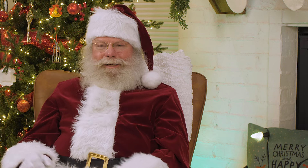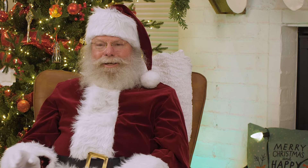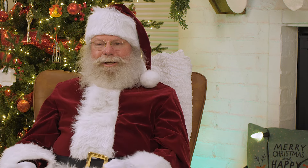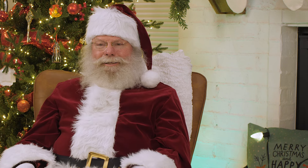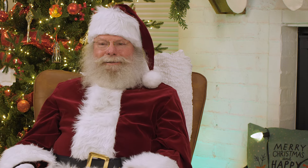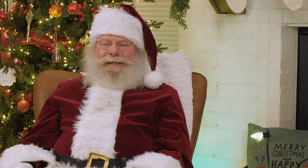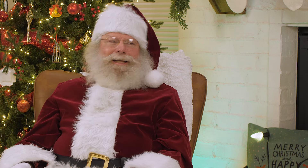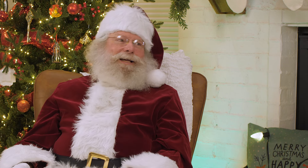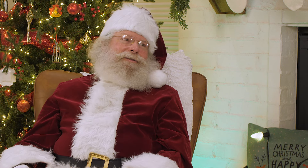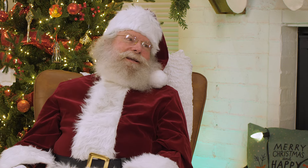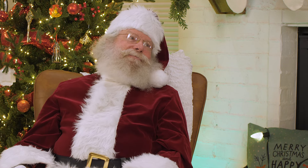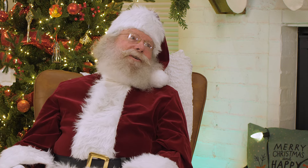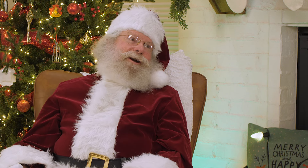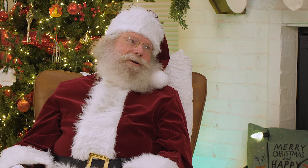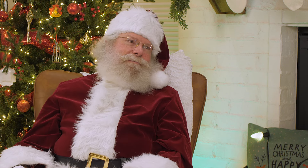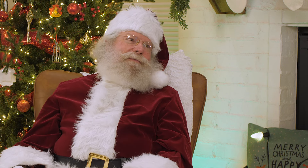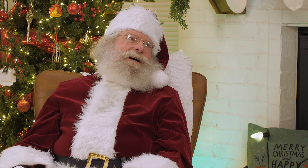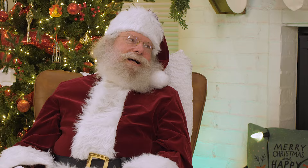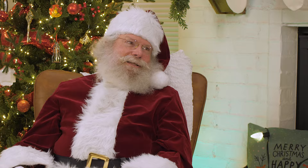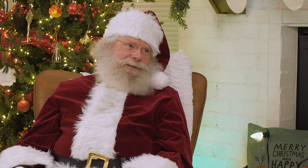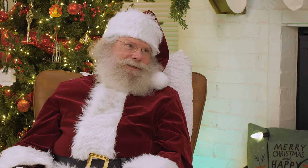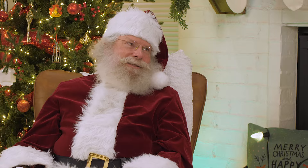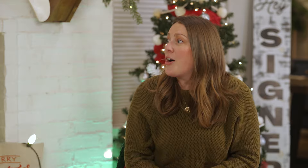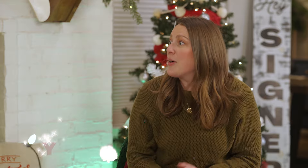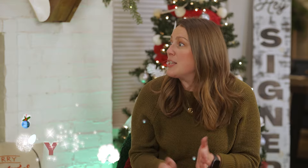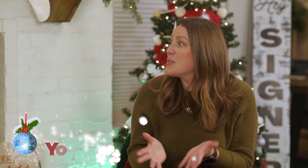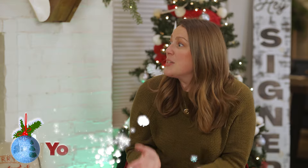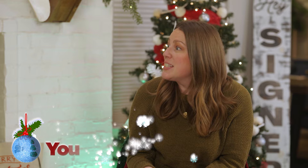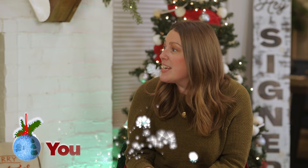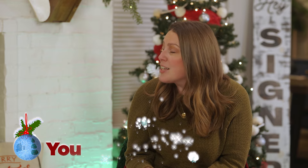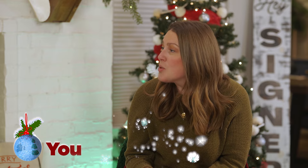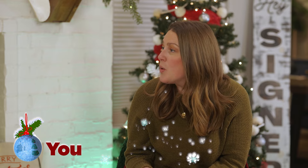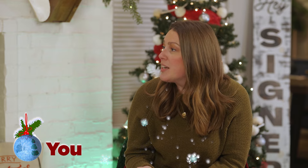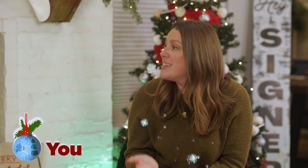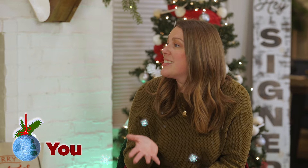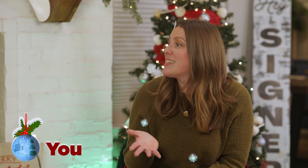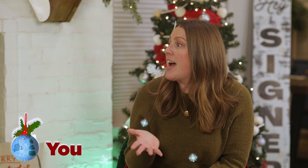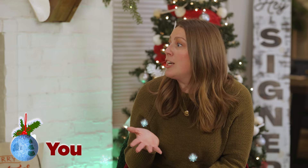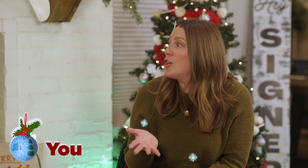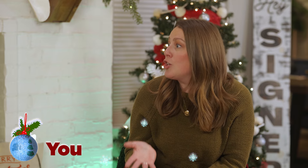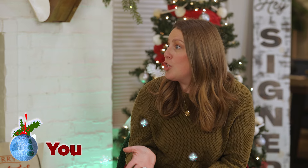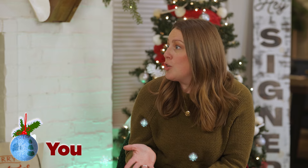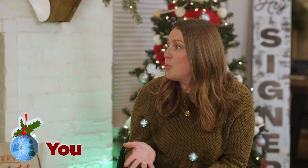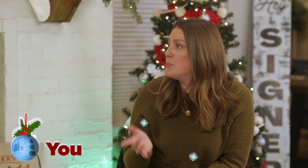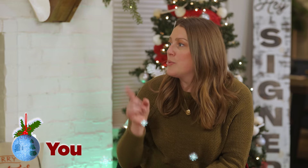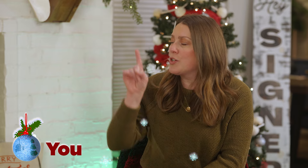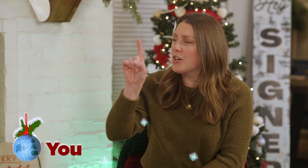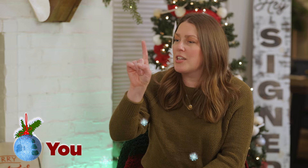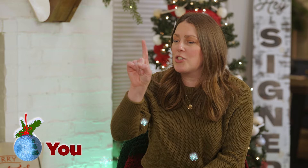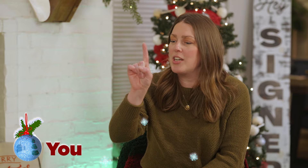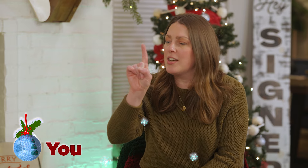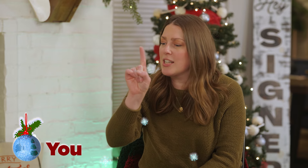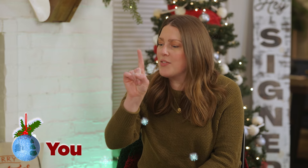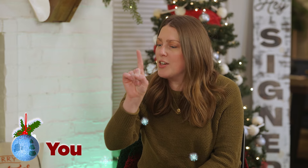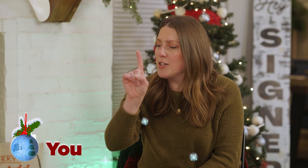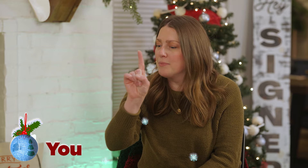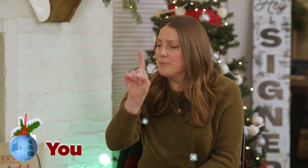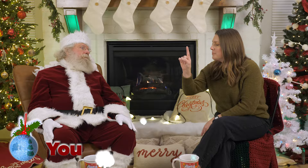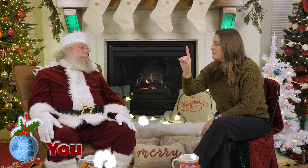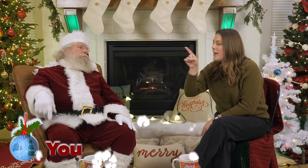yes, I like that very much. All right, so this next one is the sign. You see, you're going to get your index finger,